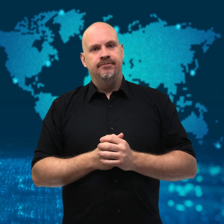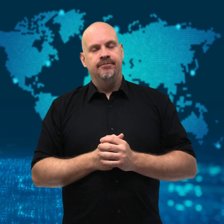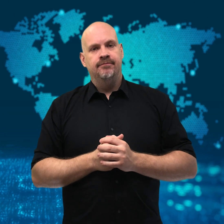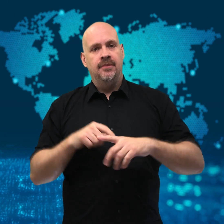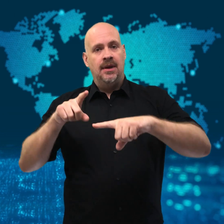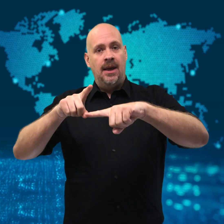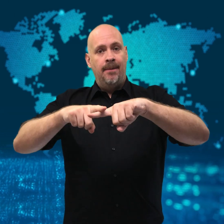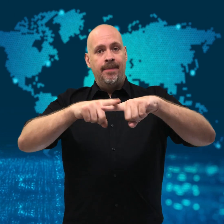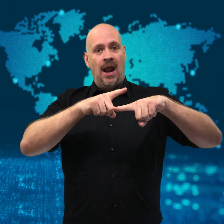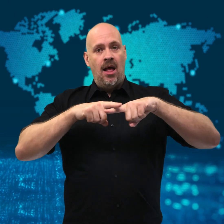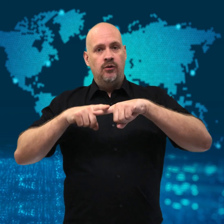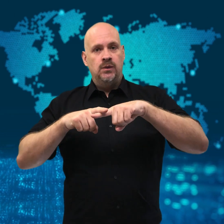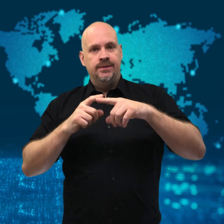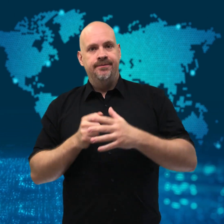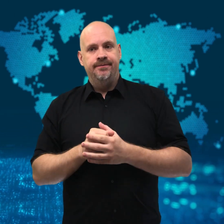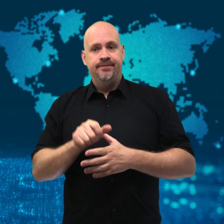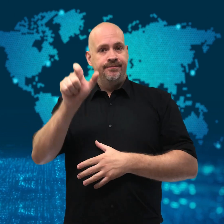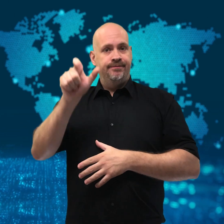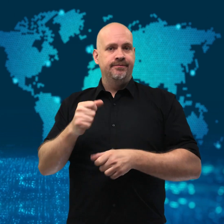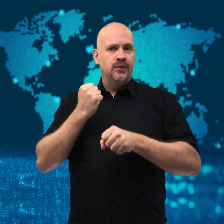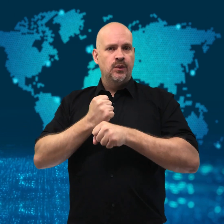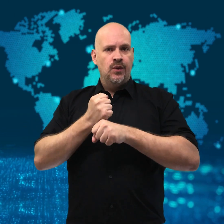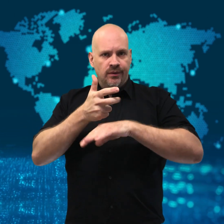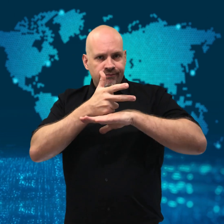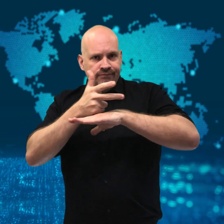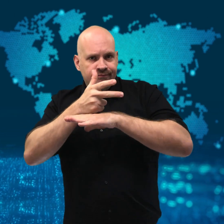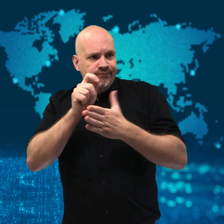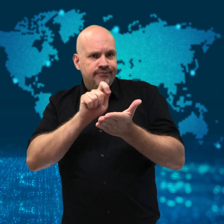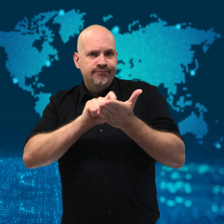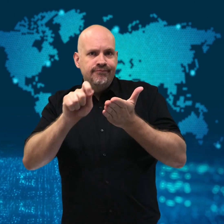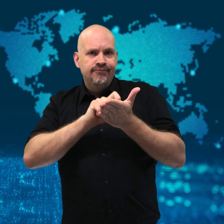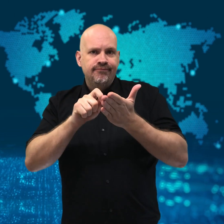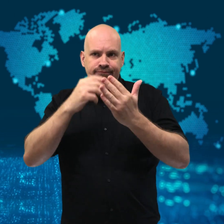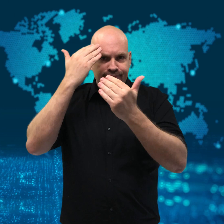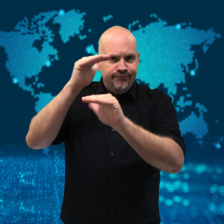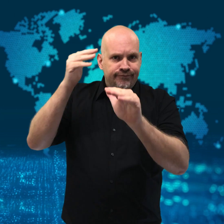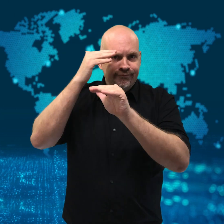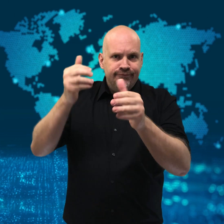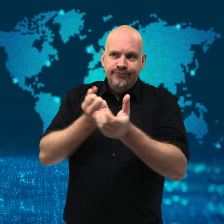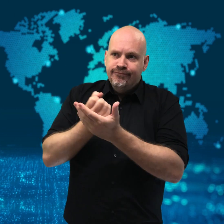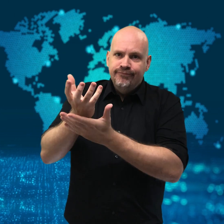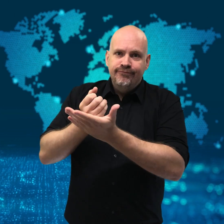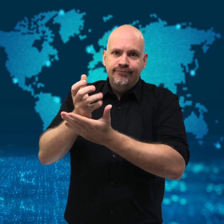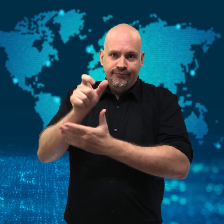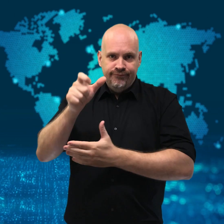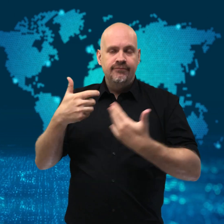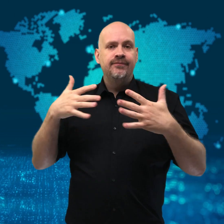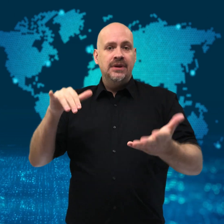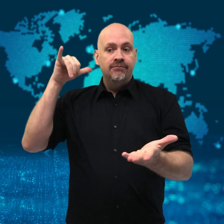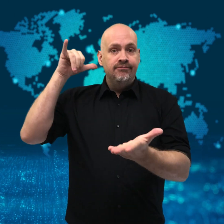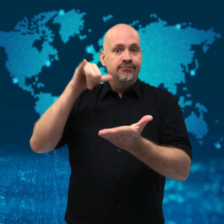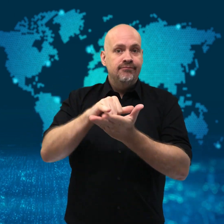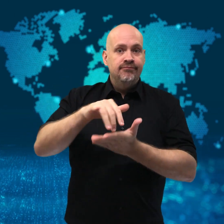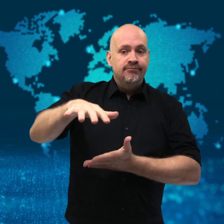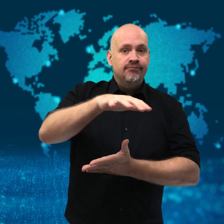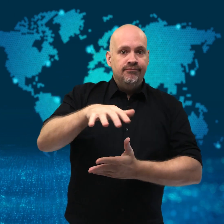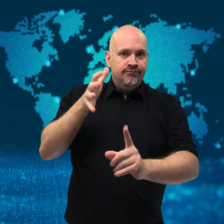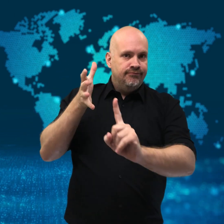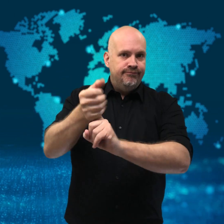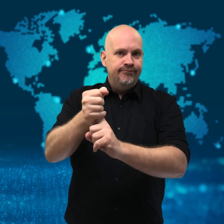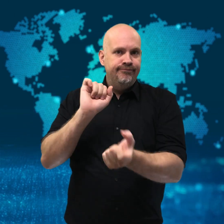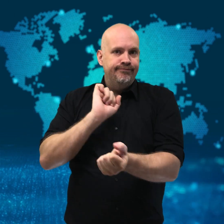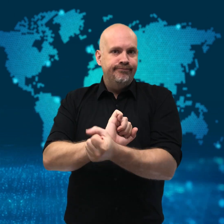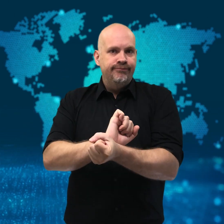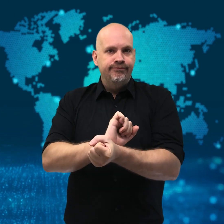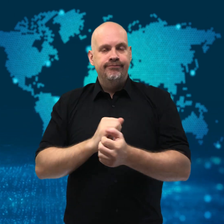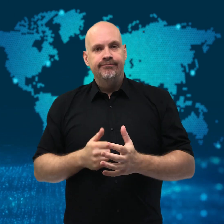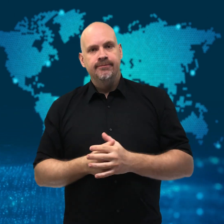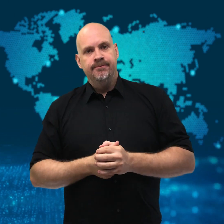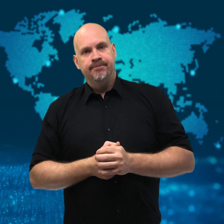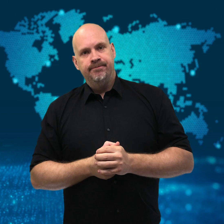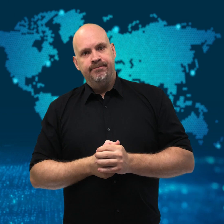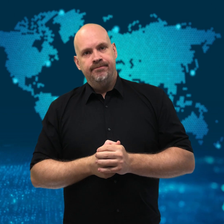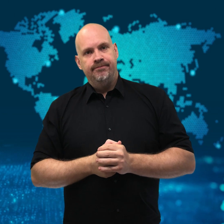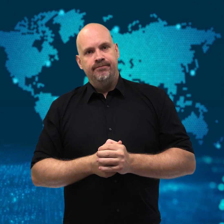Journalist arrested at airport.